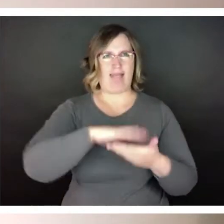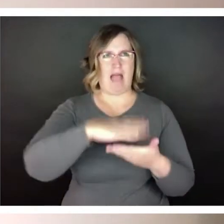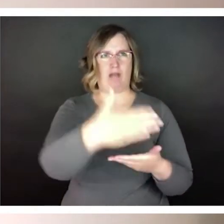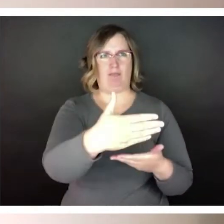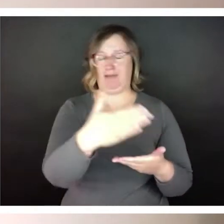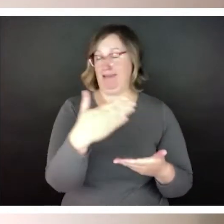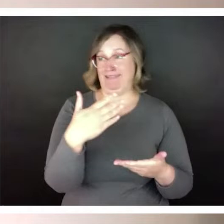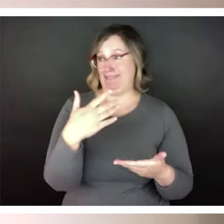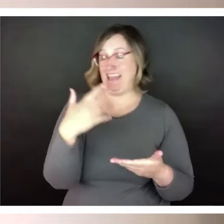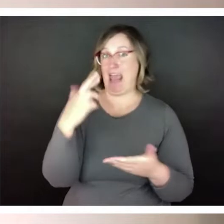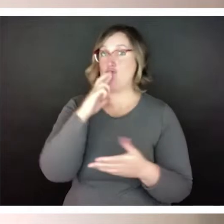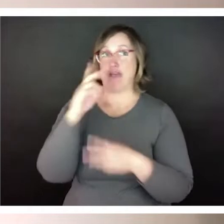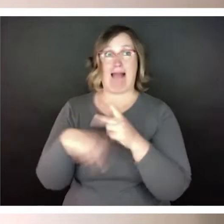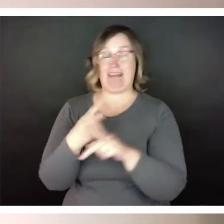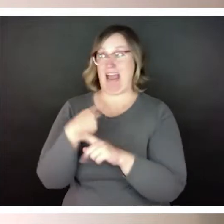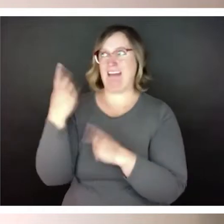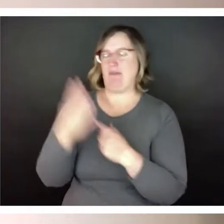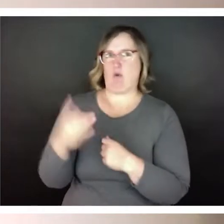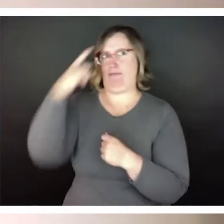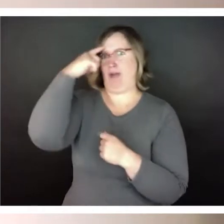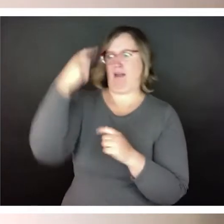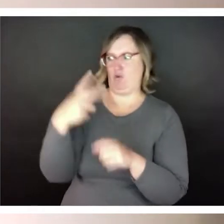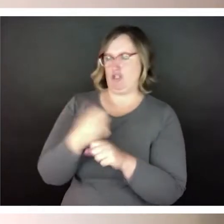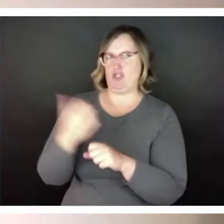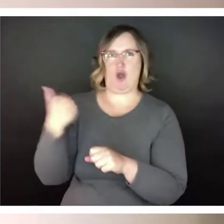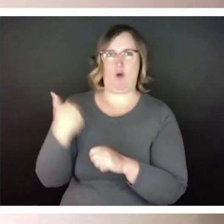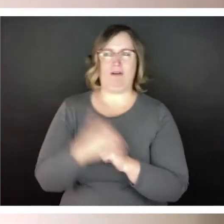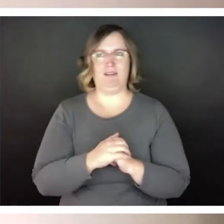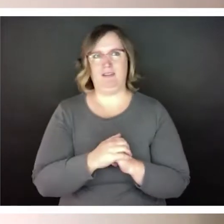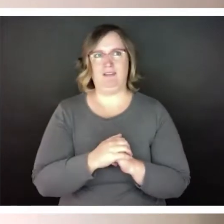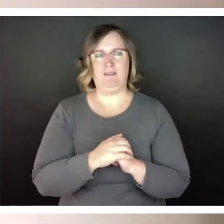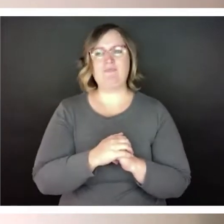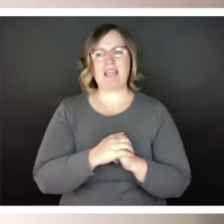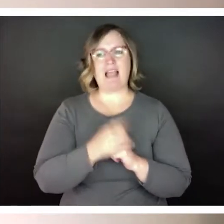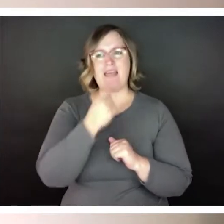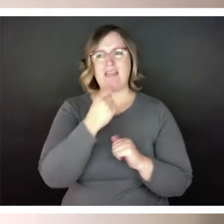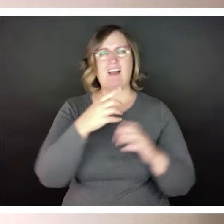a mere couple of years ago. I missed the constant uncertainty and turmoil. I can understand this moment may seem